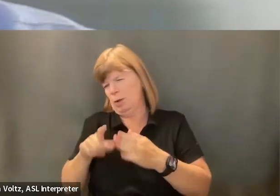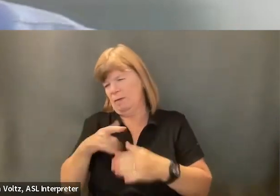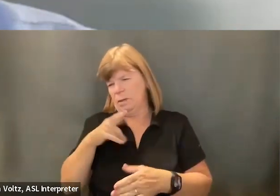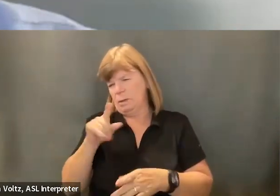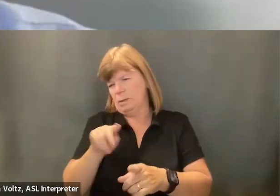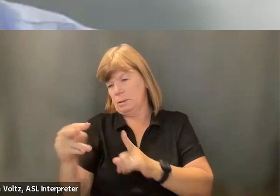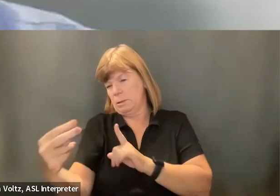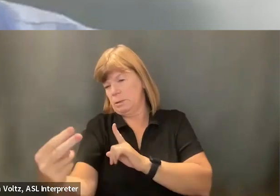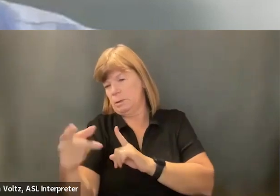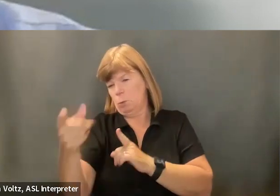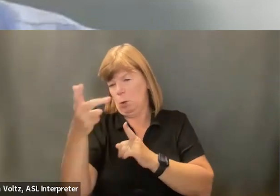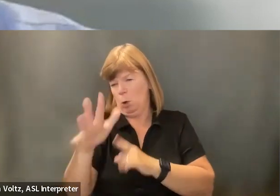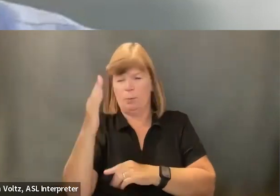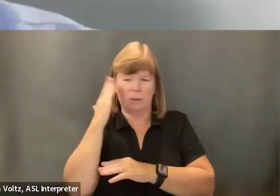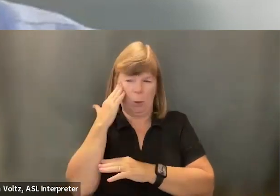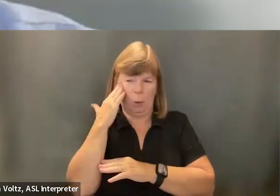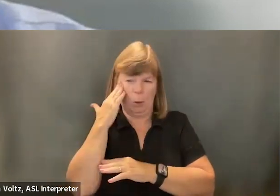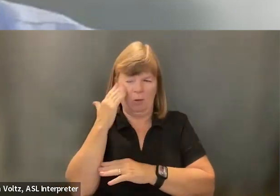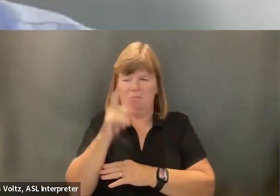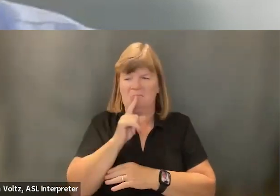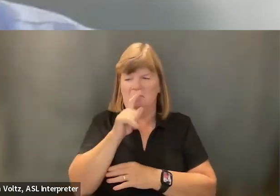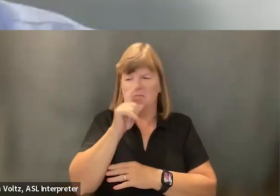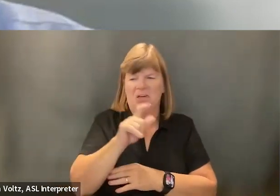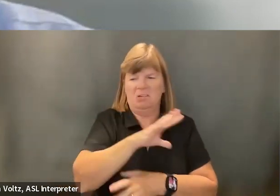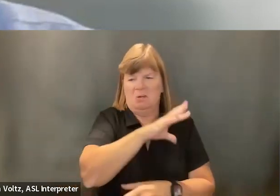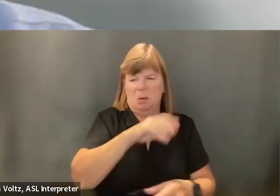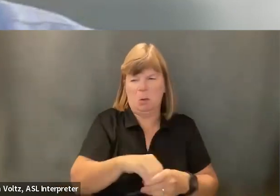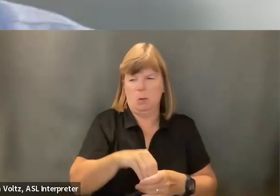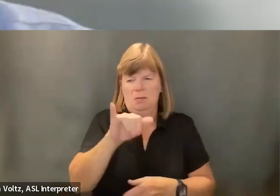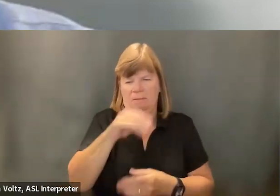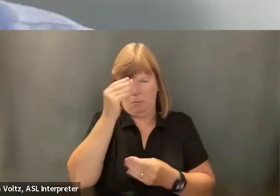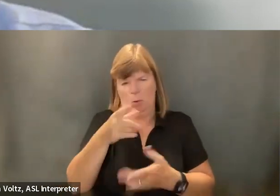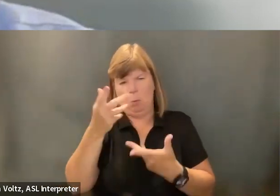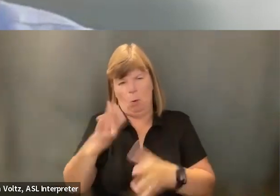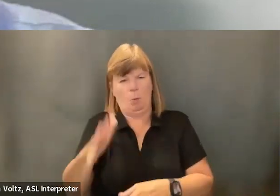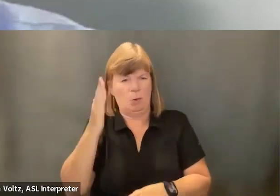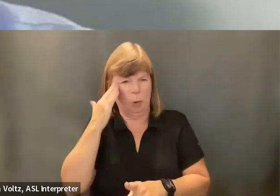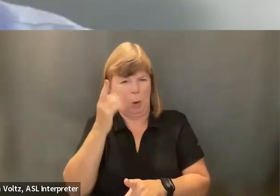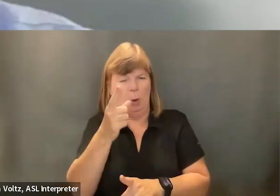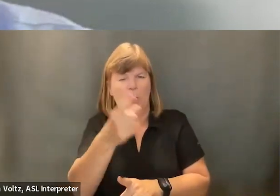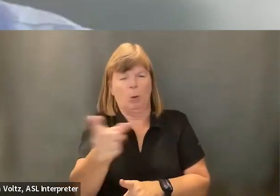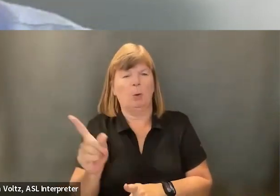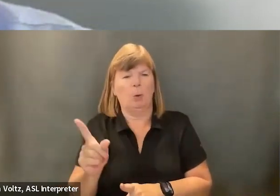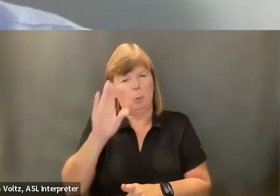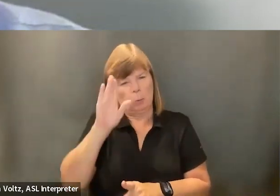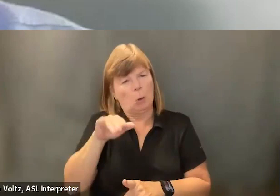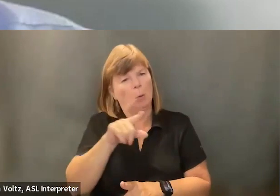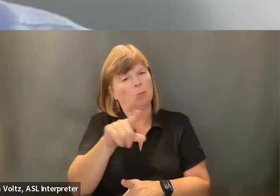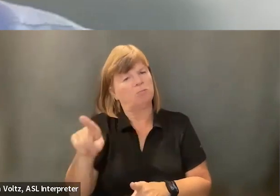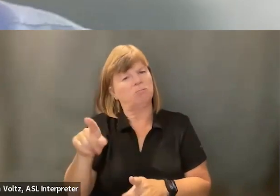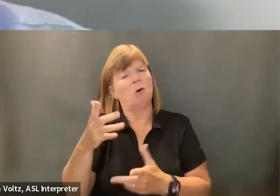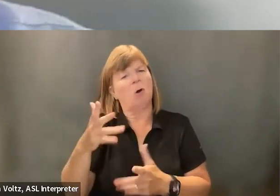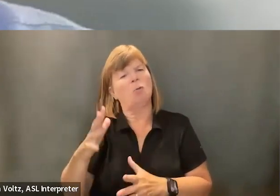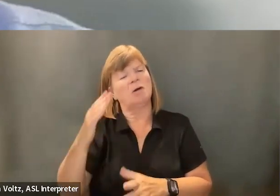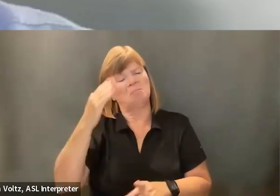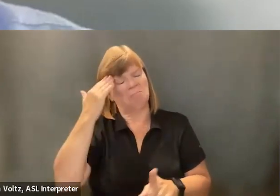and don't include a good deal of that information knowing that their readers will infer that as the